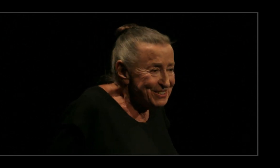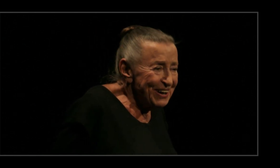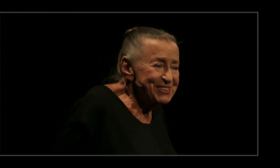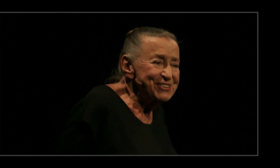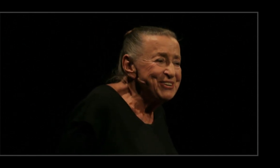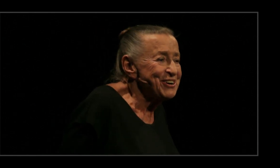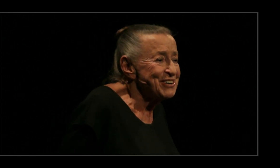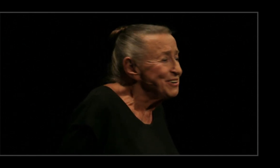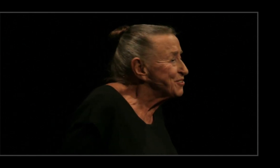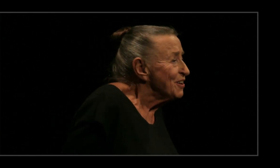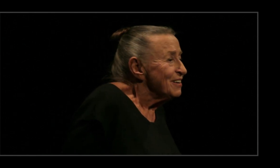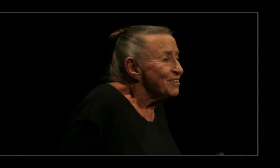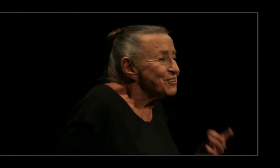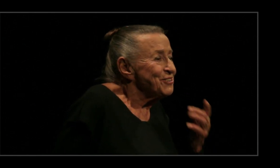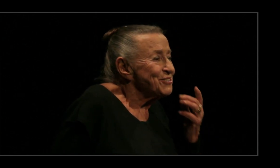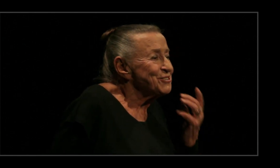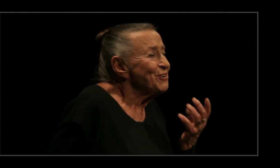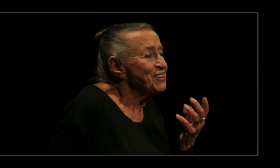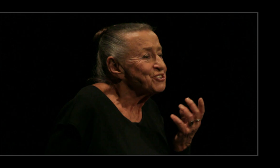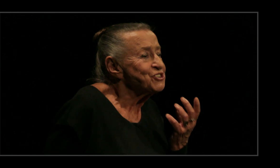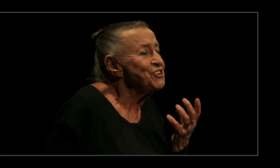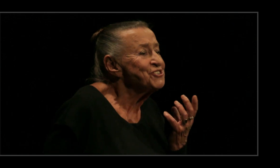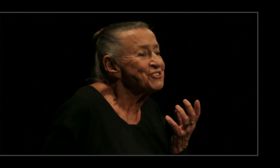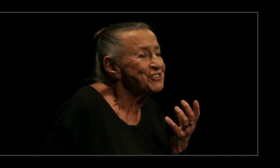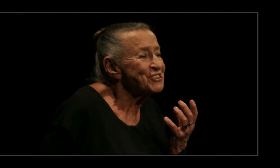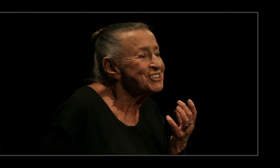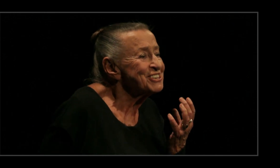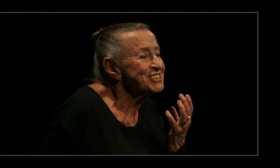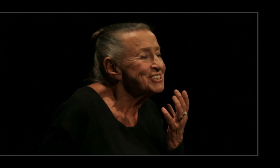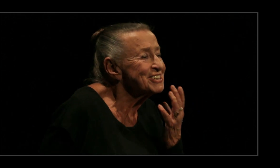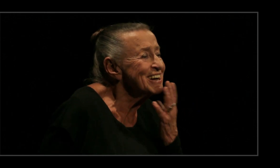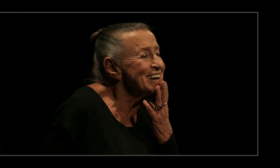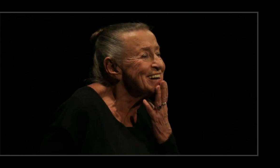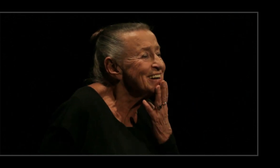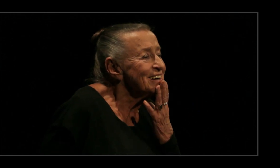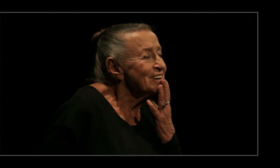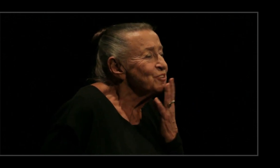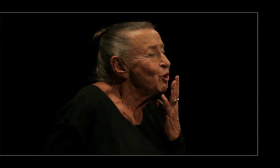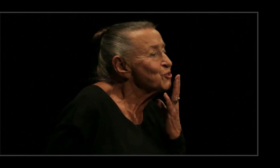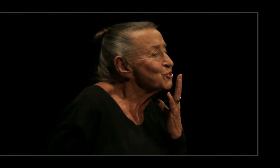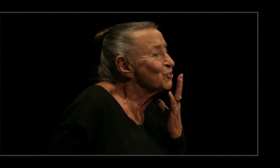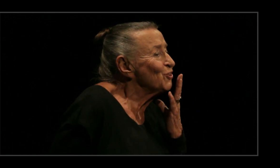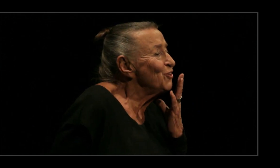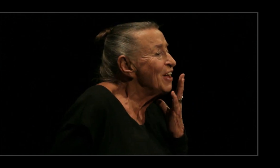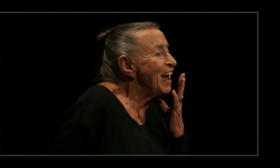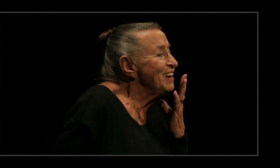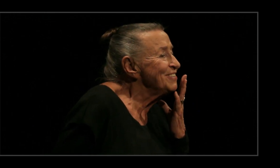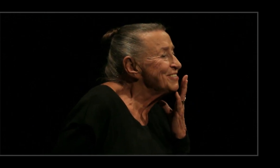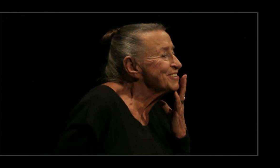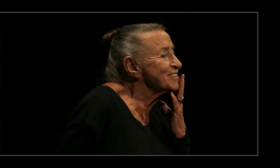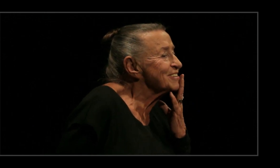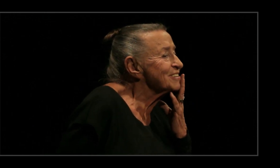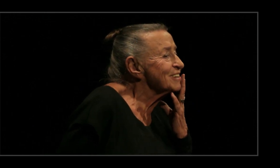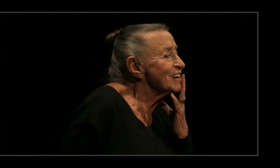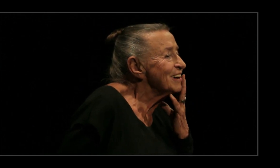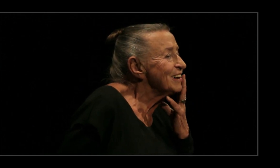growing quieter, ever more pure ever more consummate,